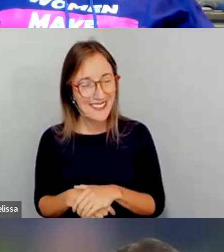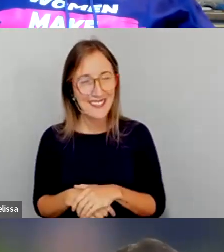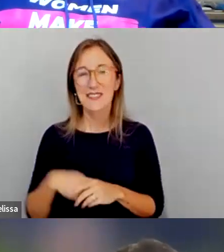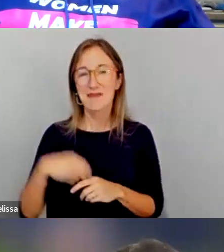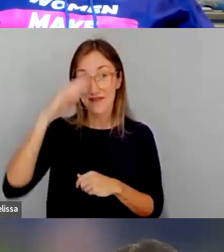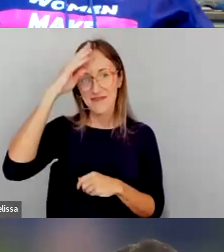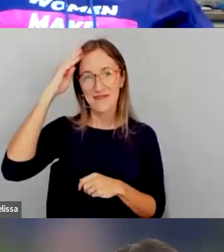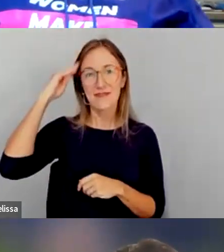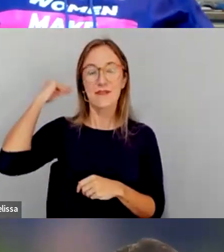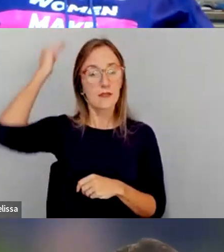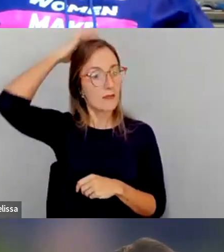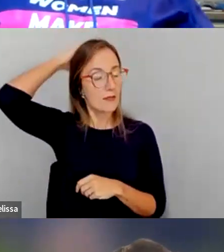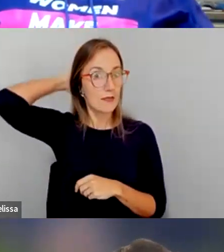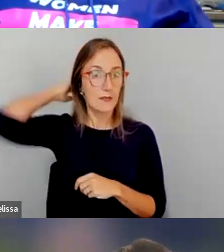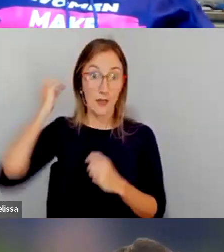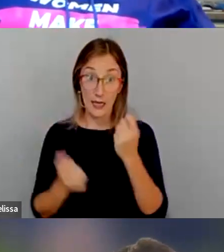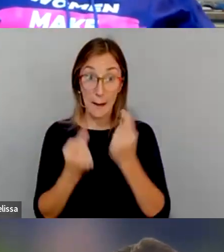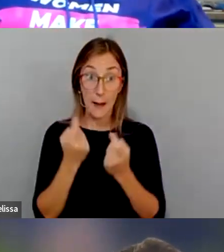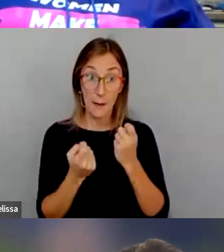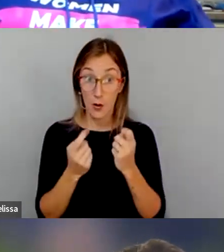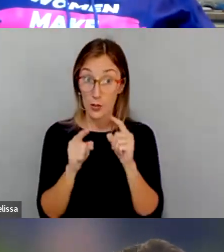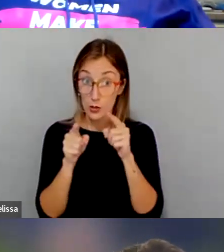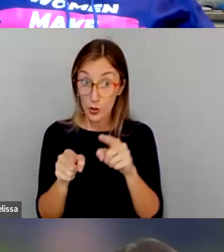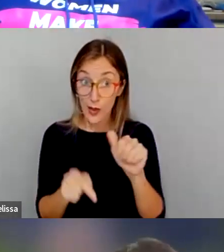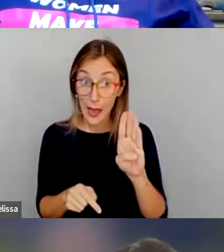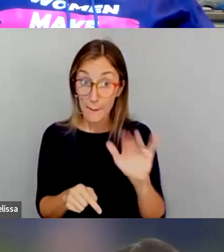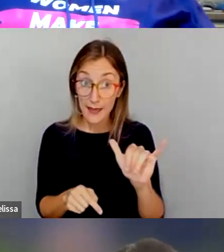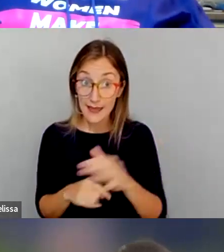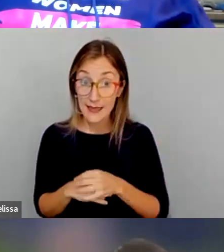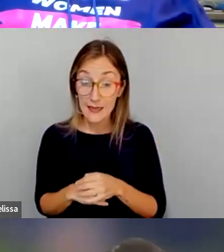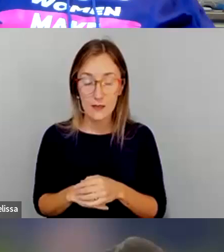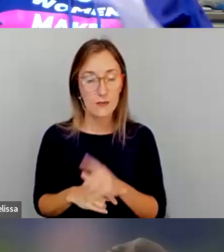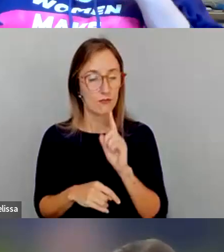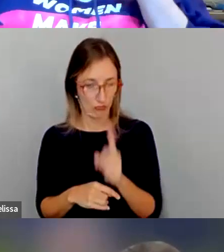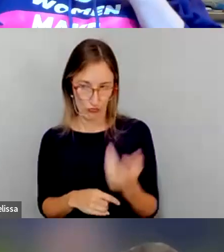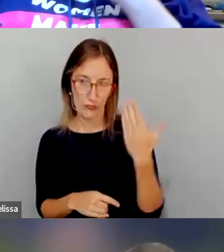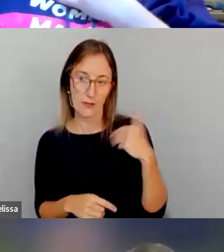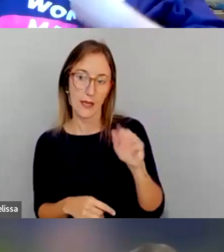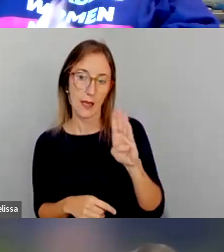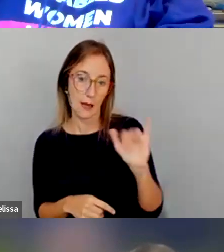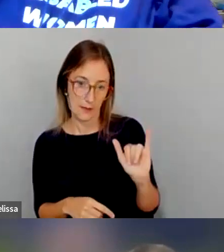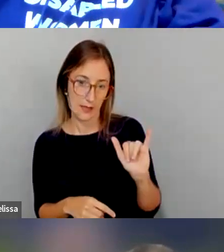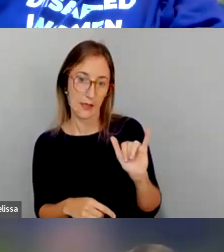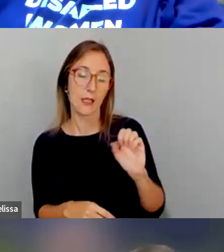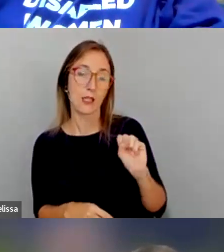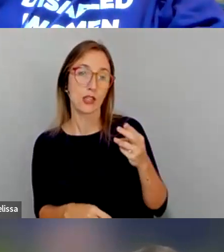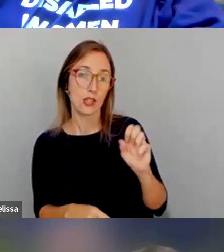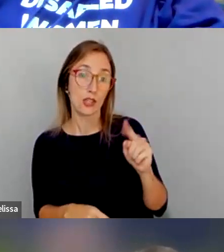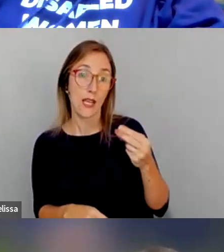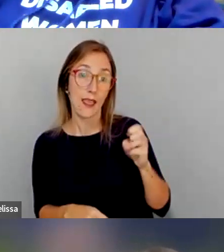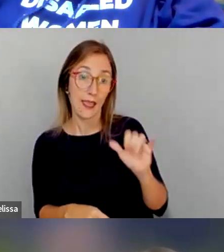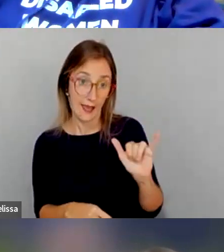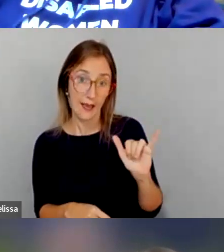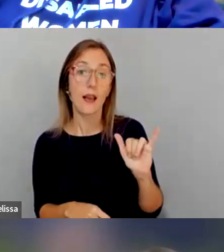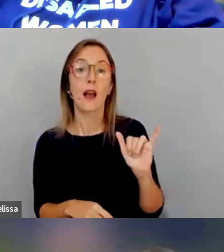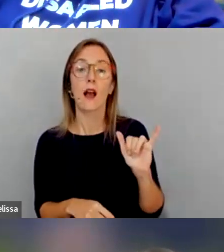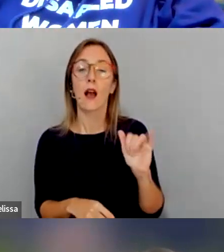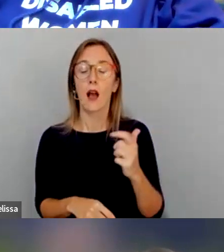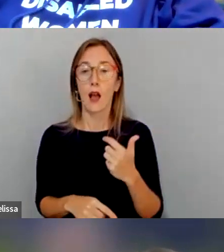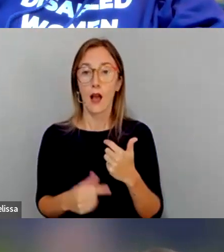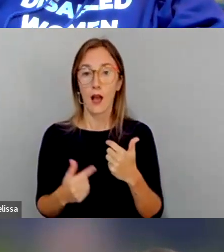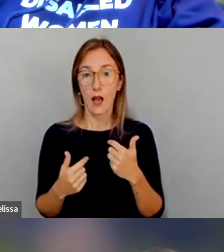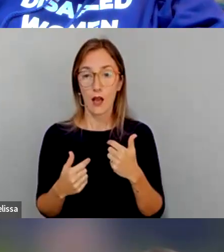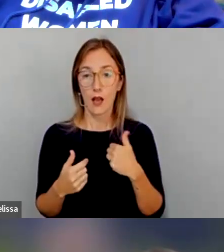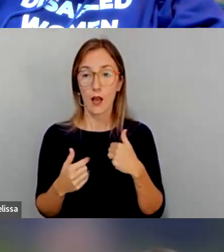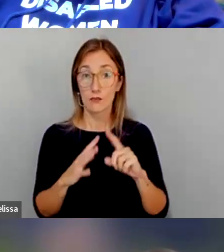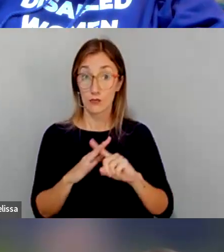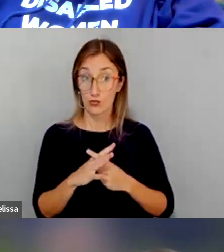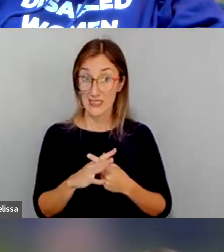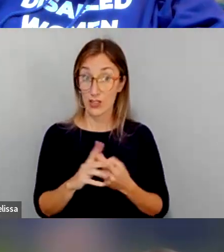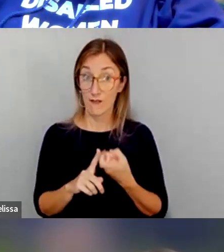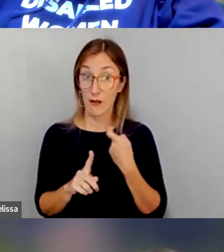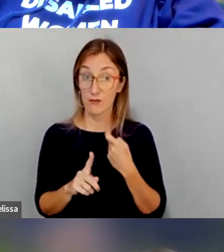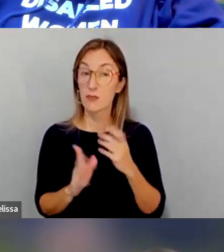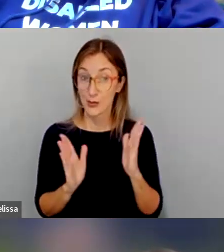to celebrate.